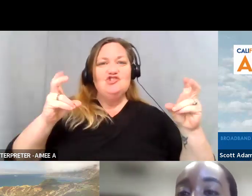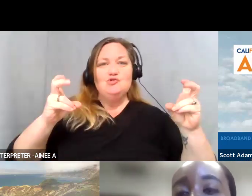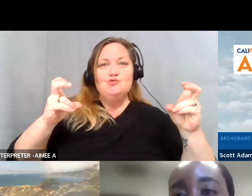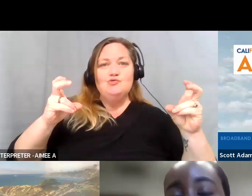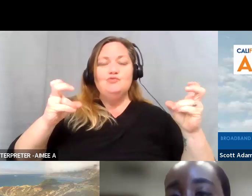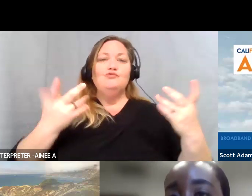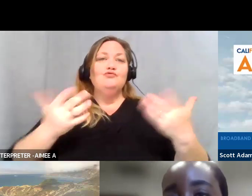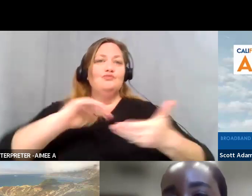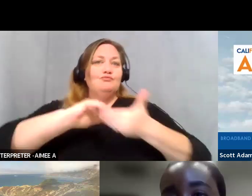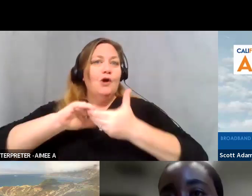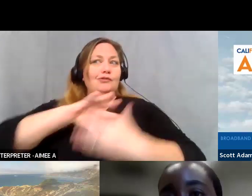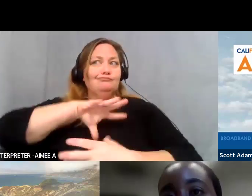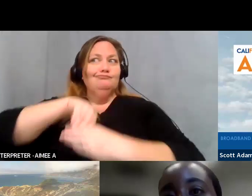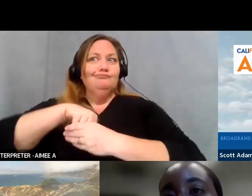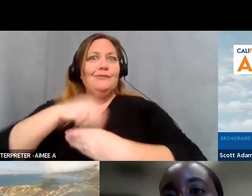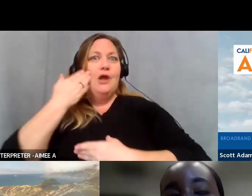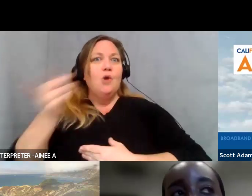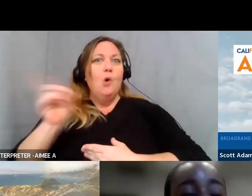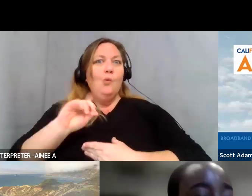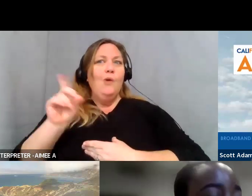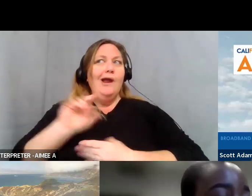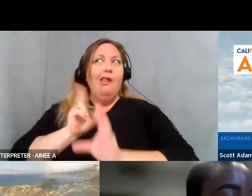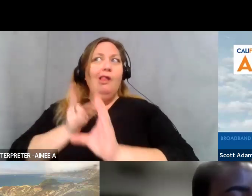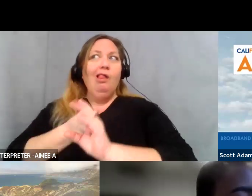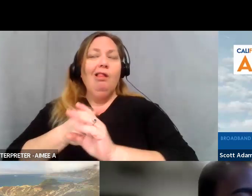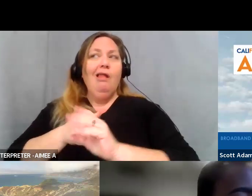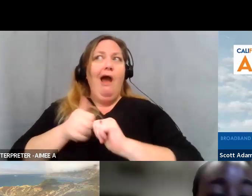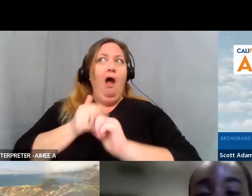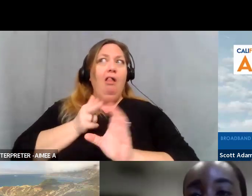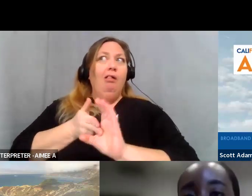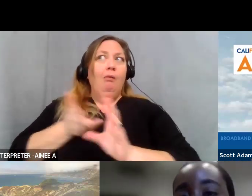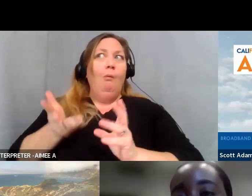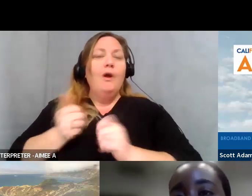partnership, and they don't know where to go. So I would definitely recommend if you guys